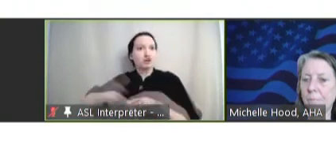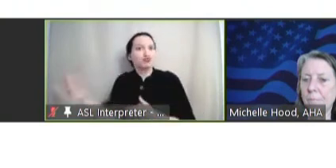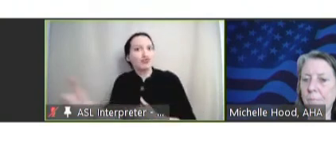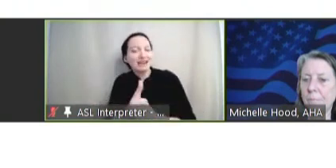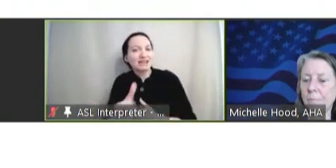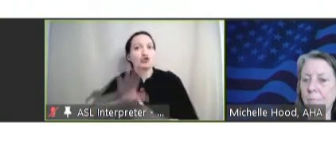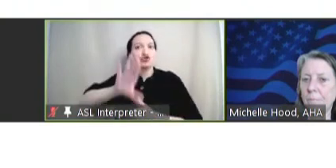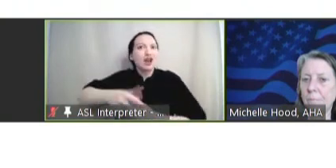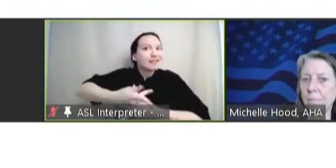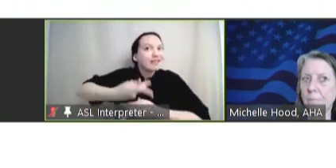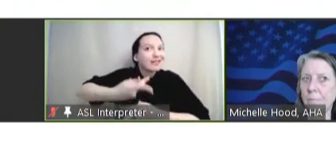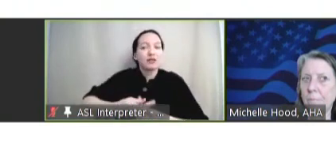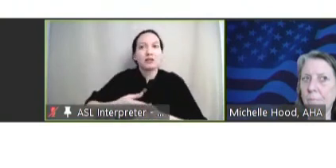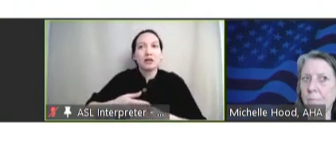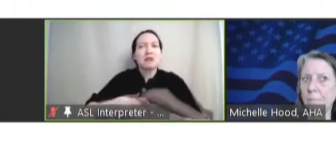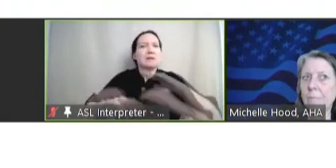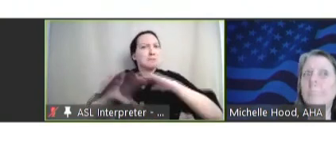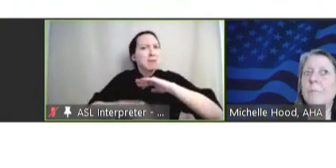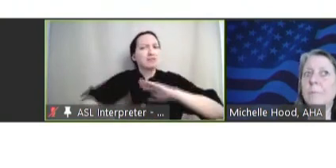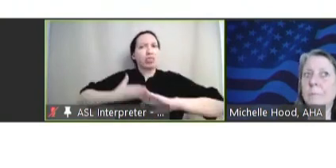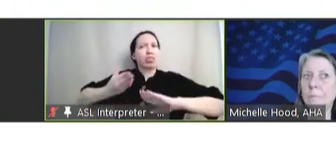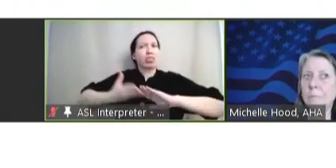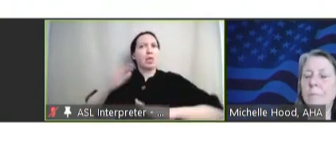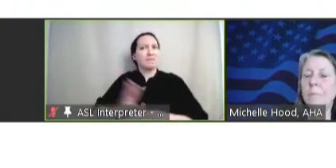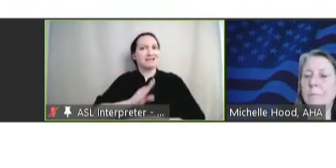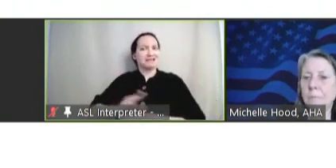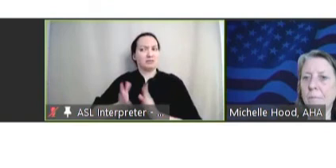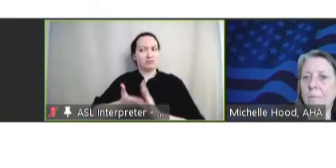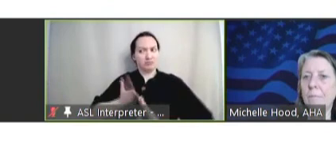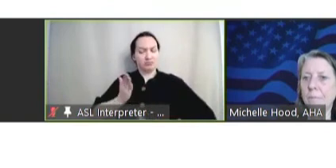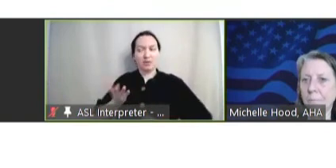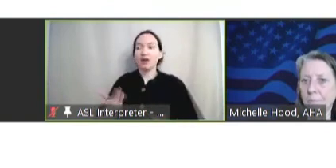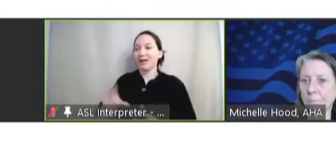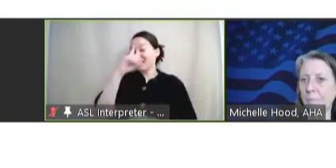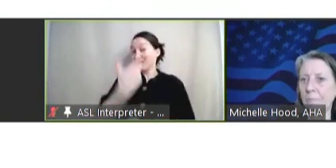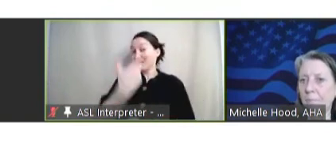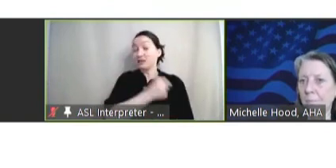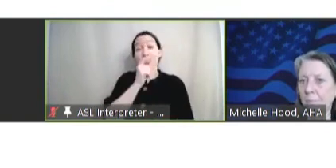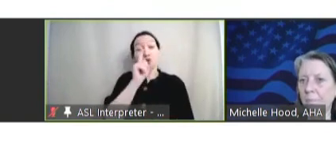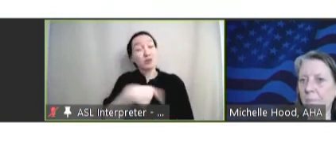just basic operation with businesses. So, I think getting vaccinated is not only a matter of